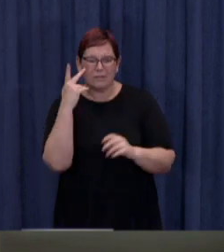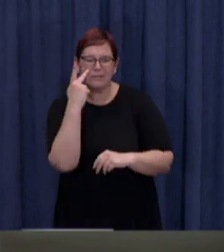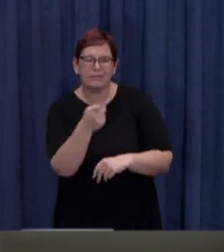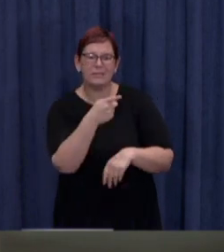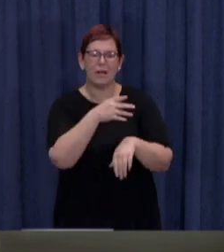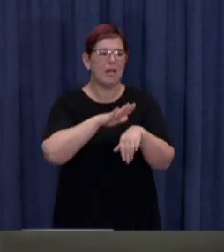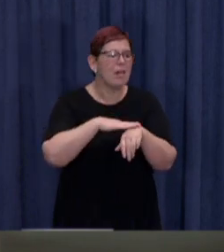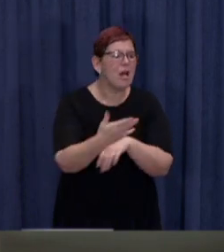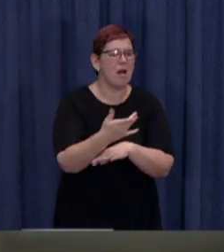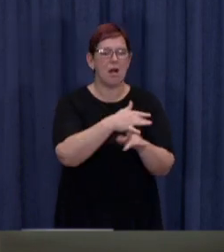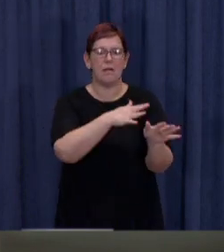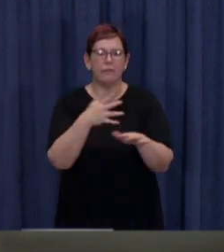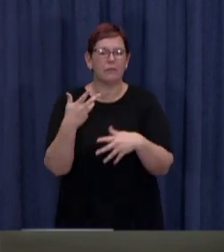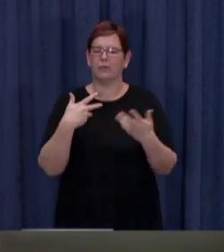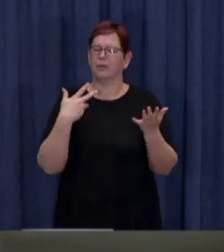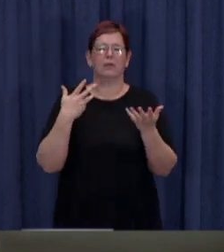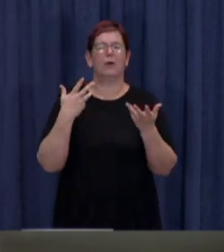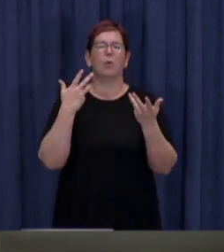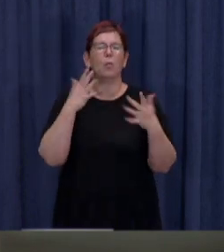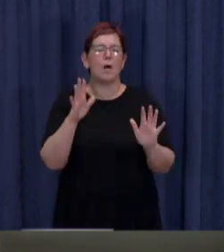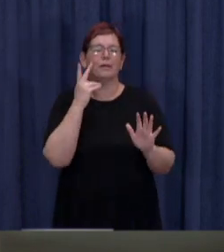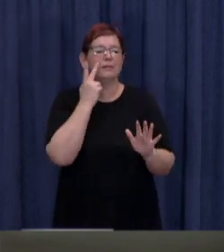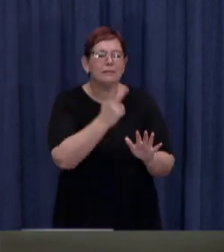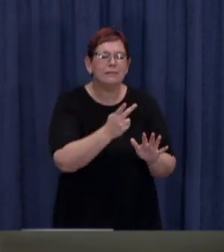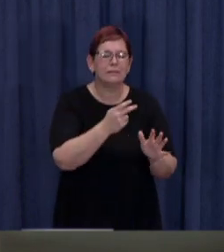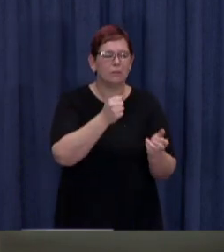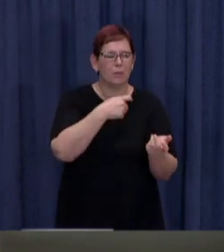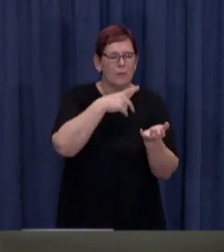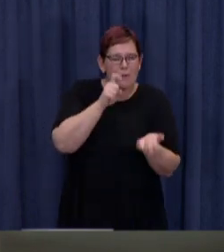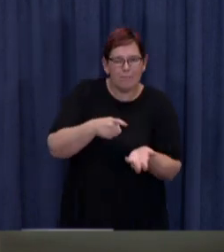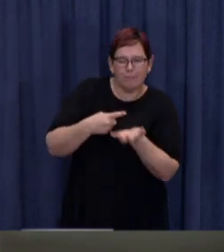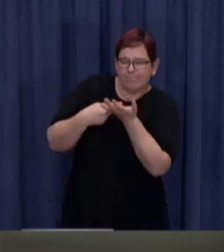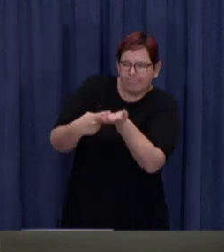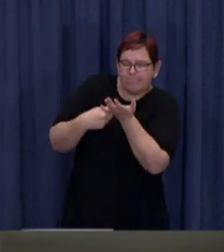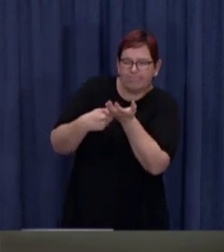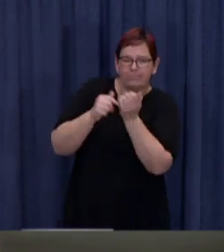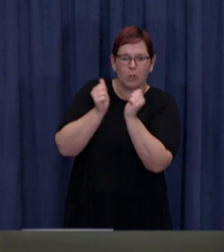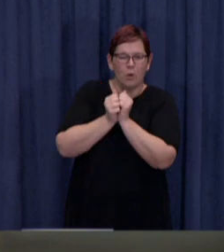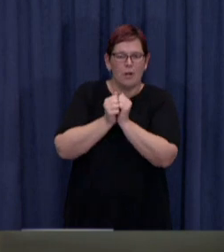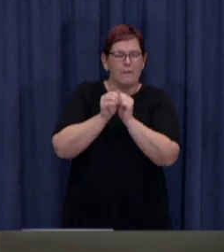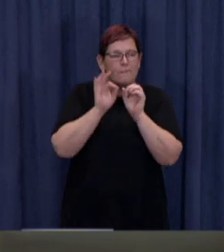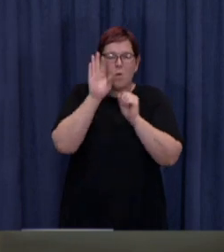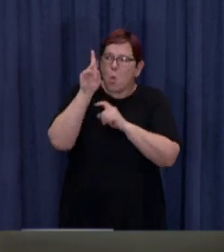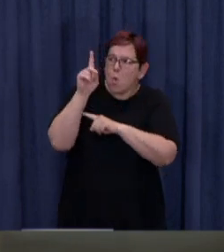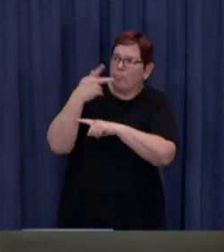Provincial Government about that and summarizing for them what was a very excellent and constructive conversation I had this morning both with union